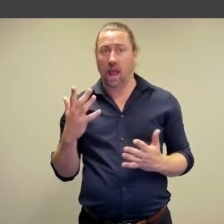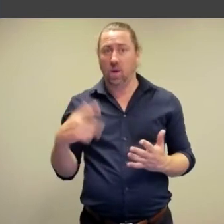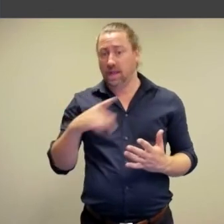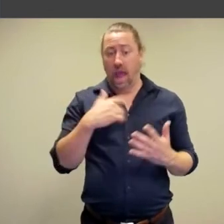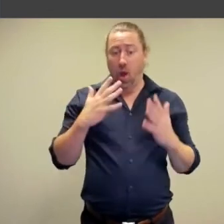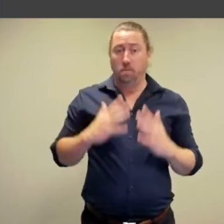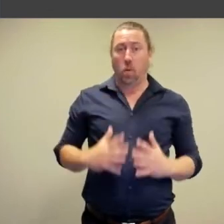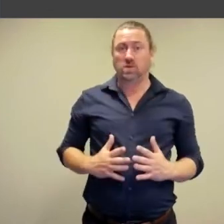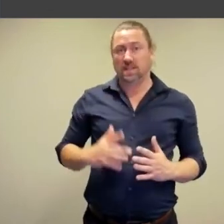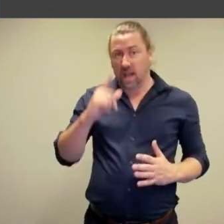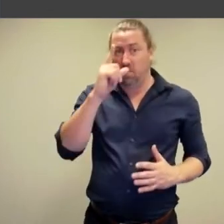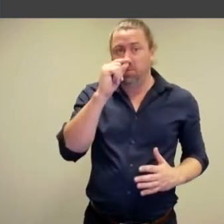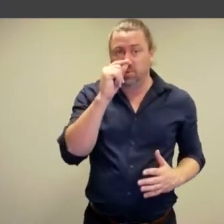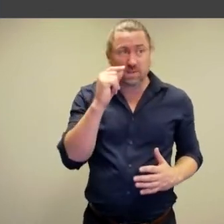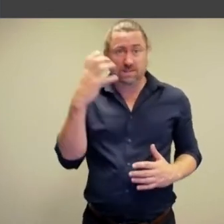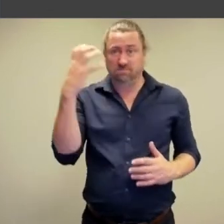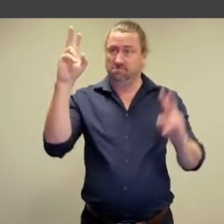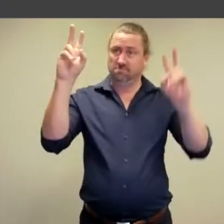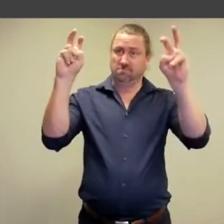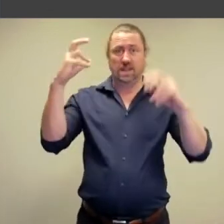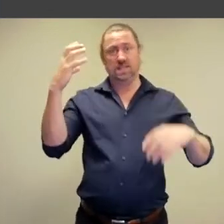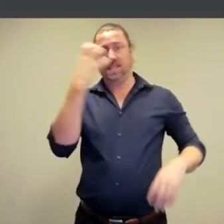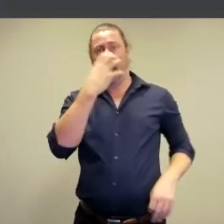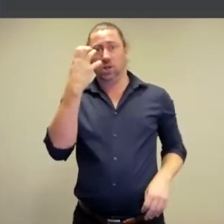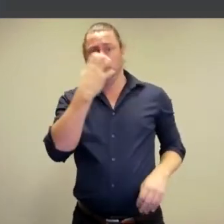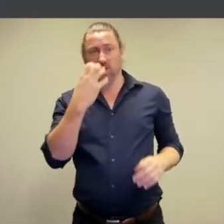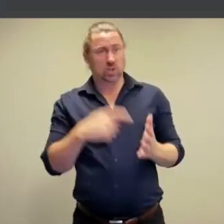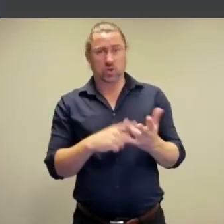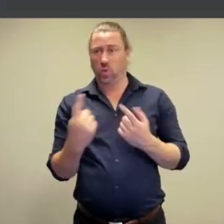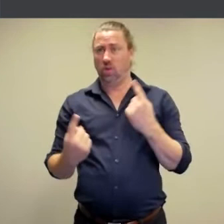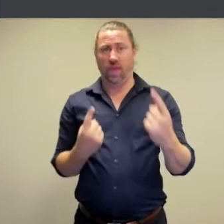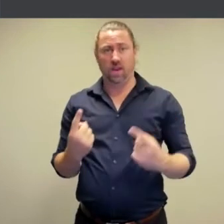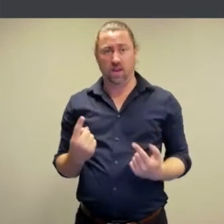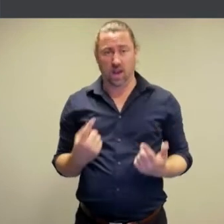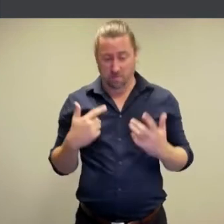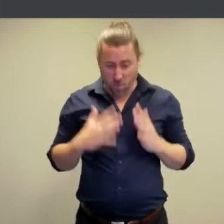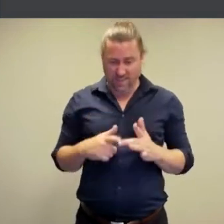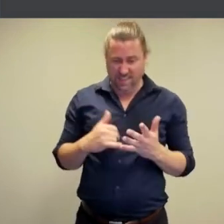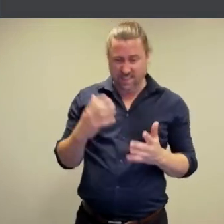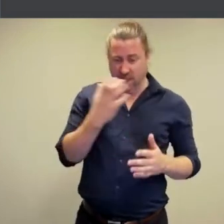are potentially dangerous to